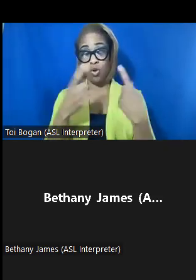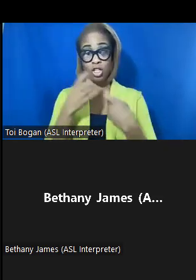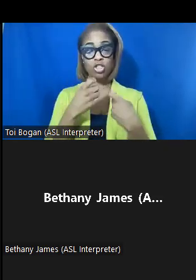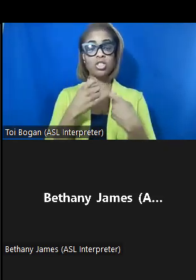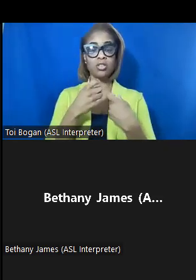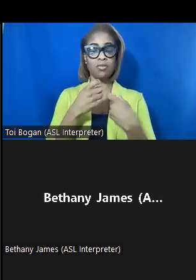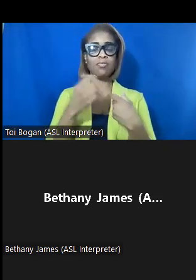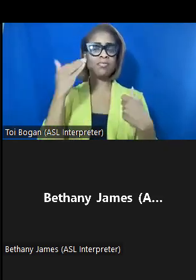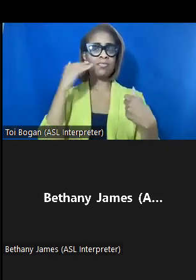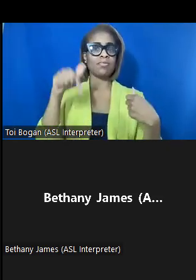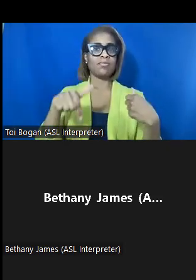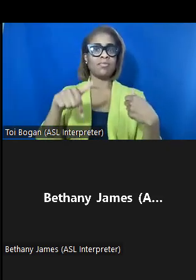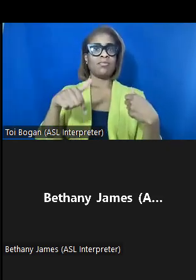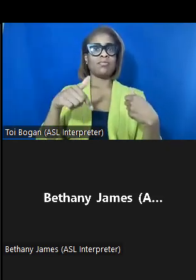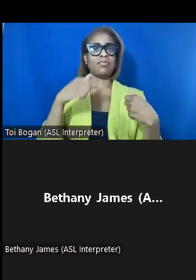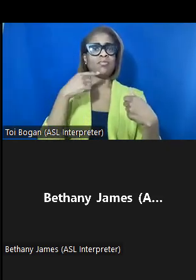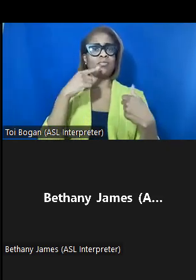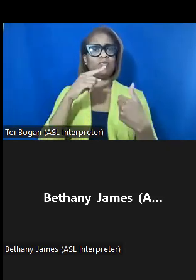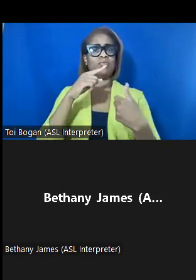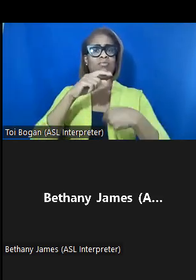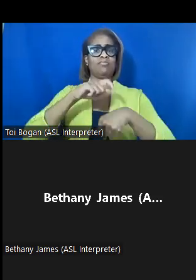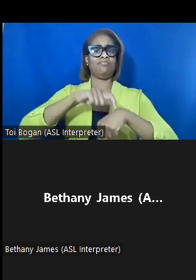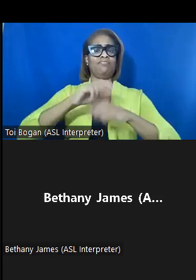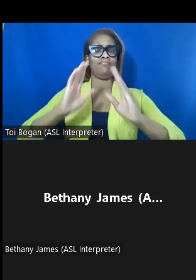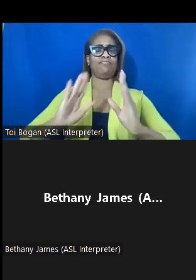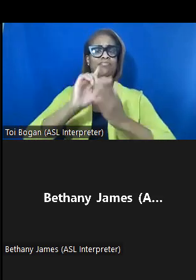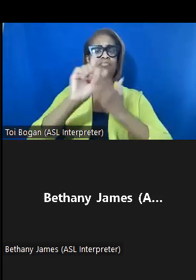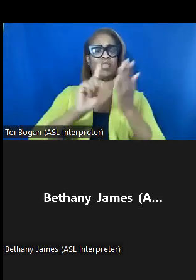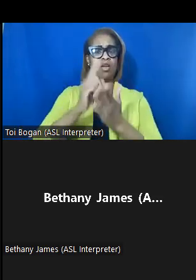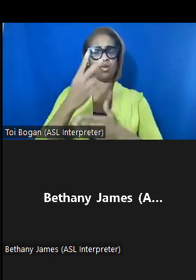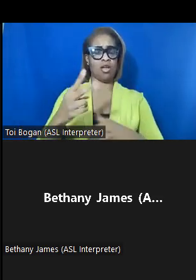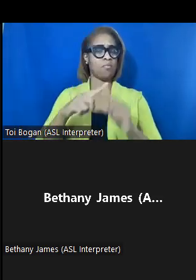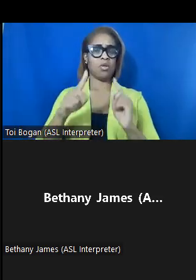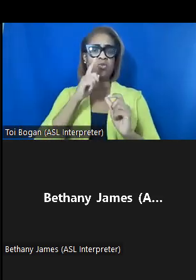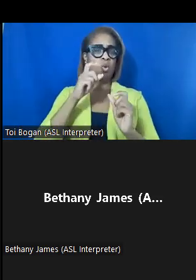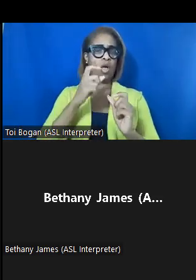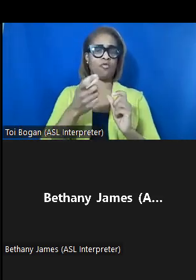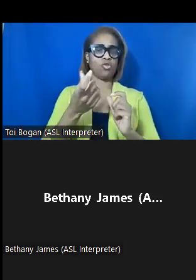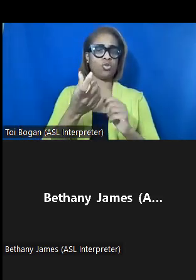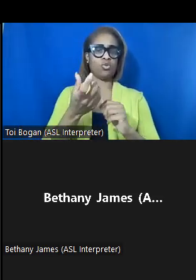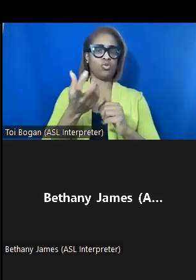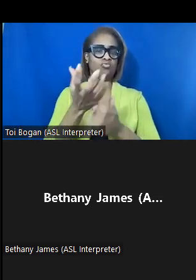I know this was we set aside an hour and a half for this, but we certainly don't have to take up your time if you don't have any more questions.